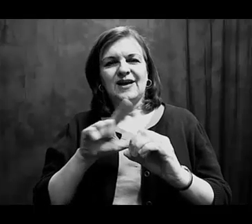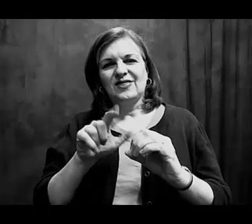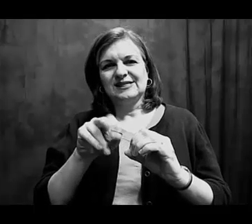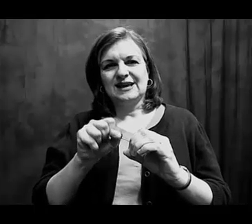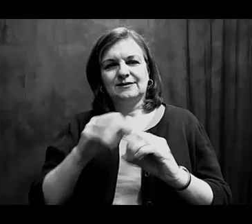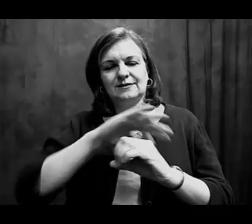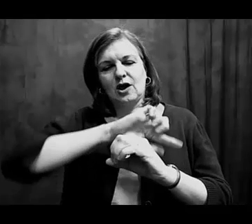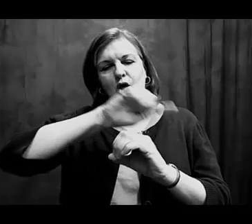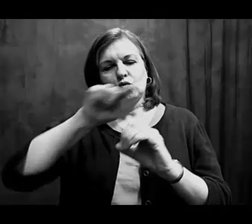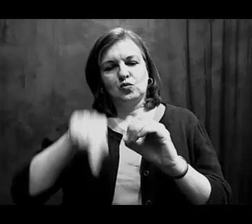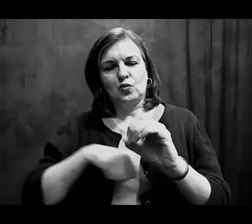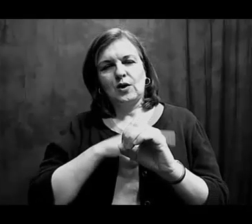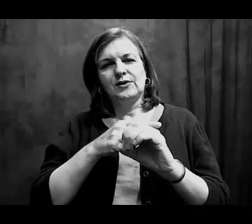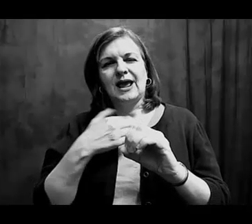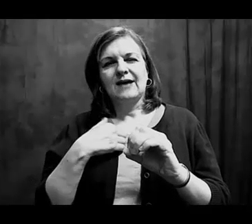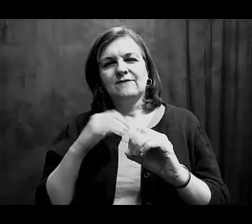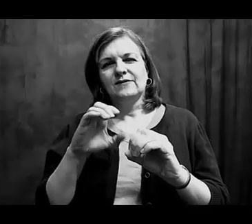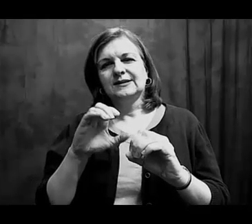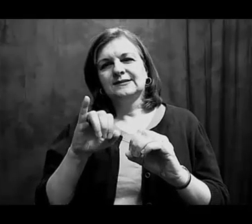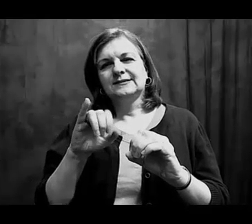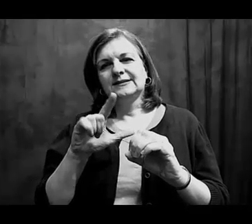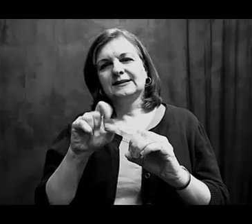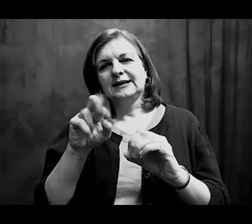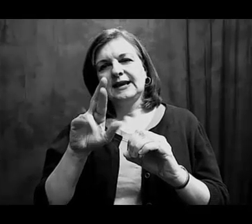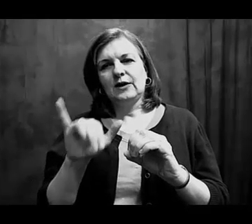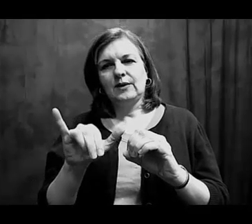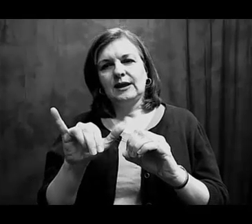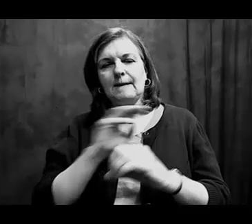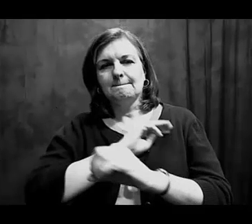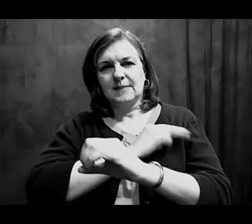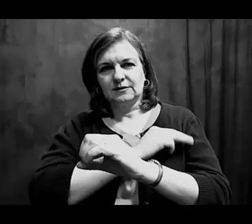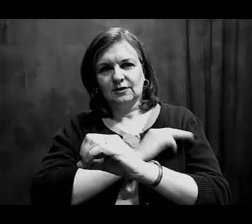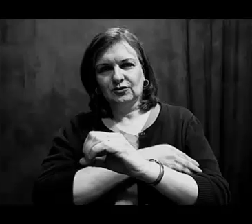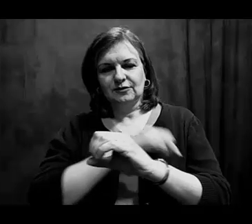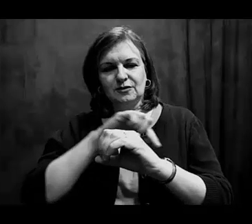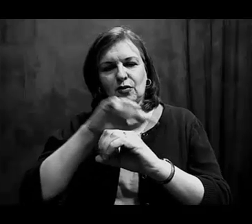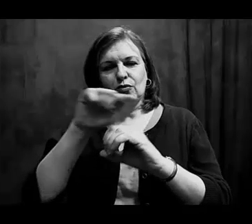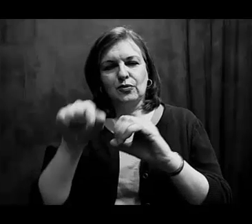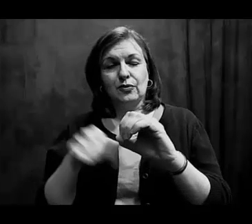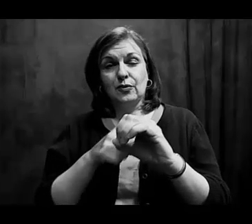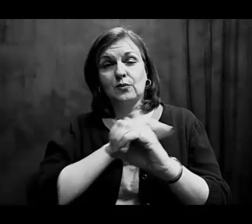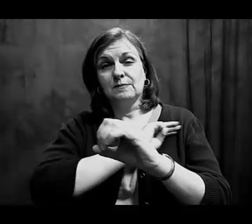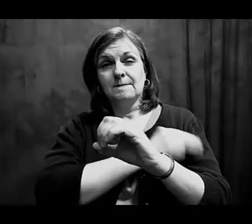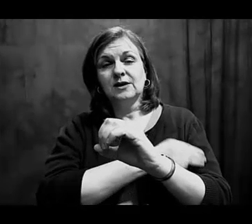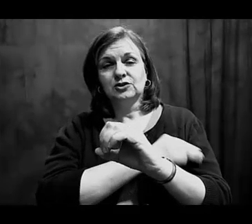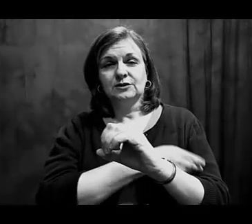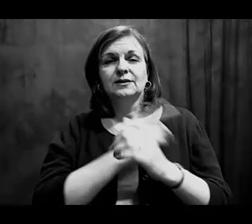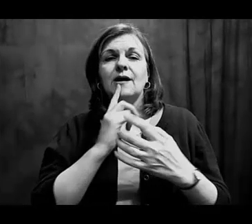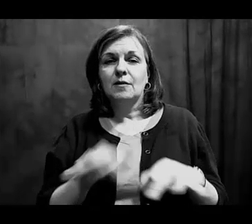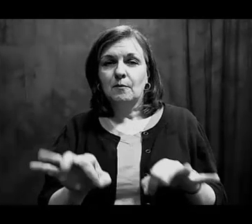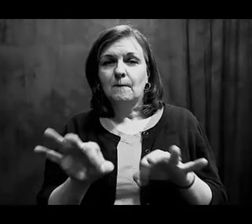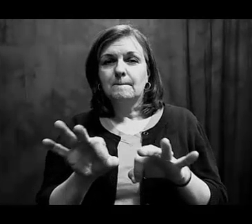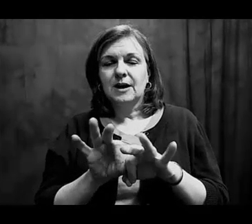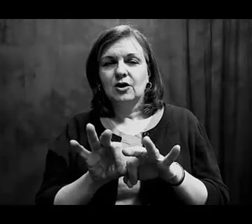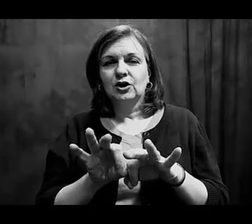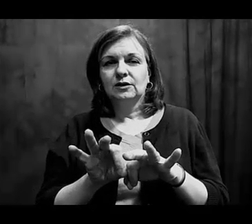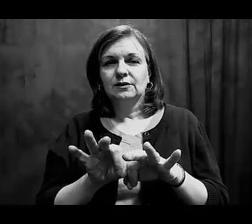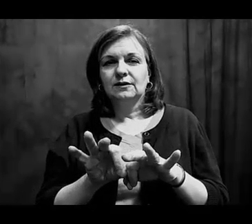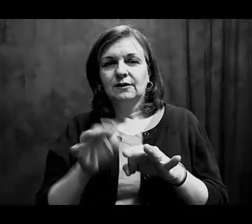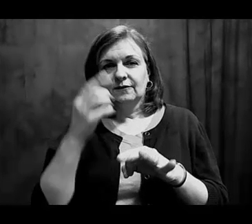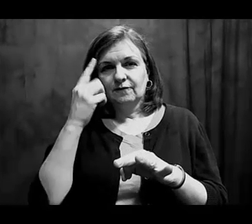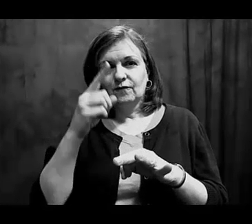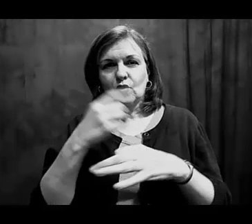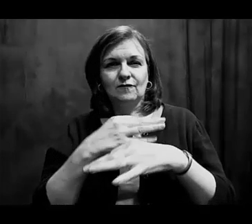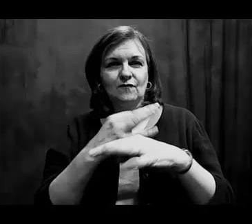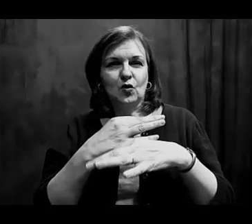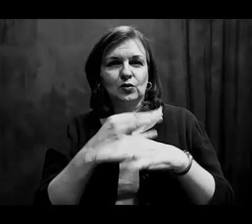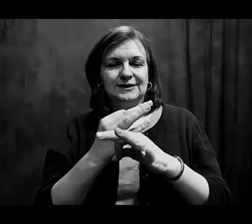those ciliary muscles are going to be critical for focusing